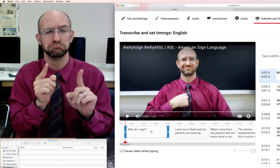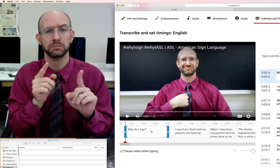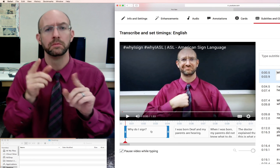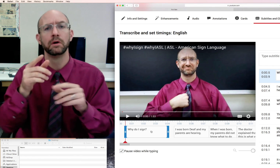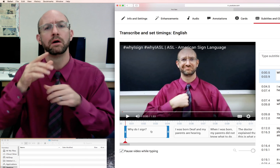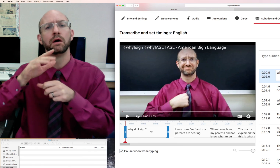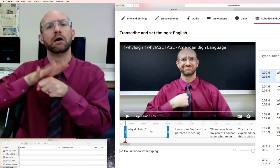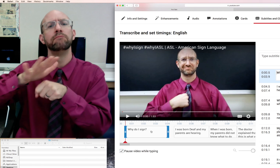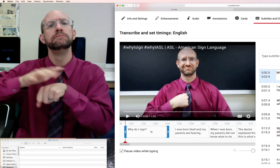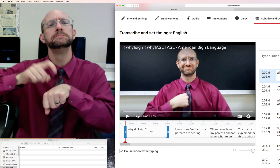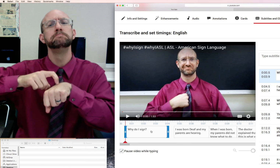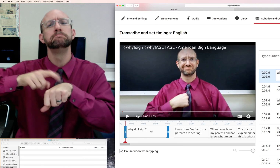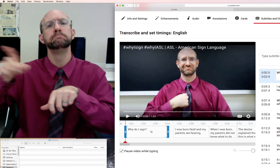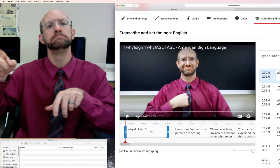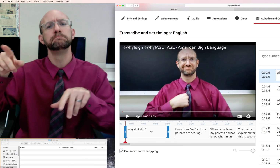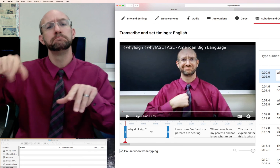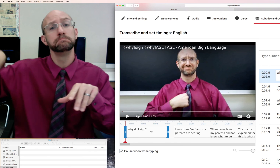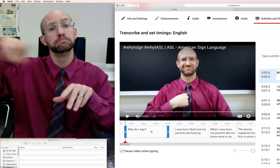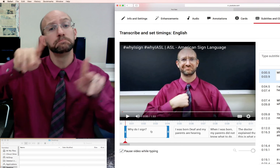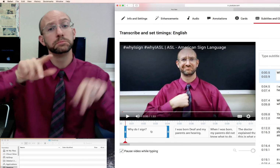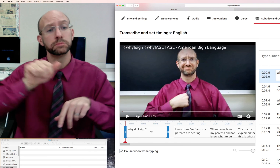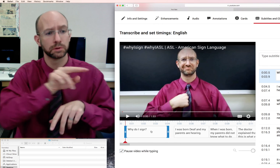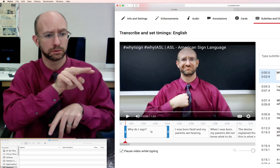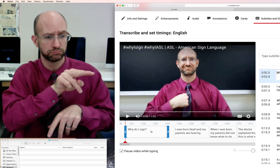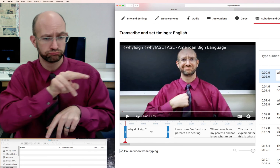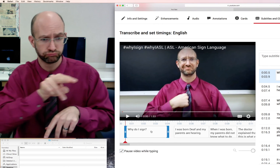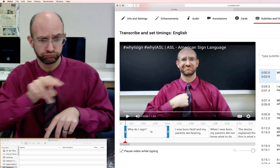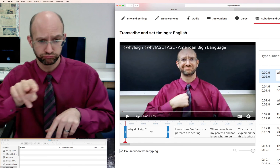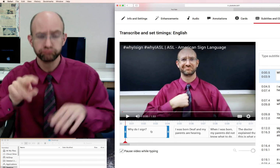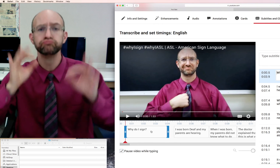That would give them enough time to read it with no problem.